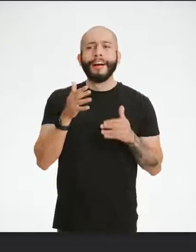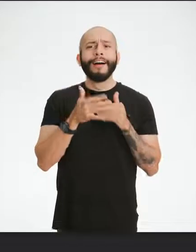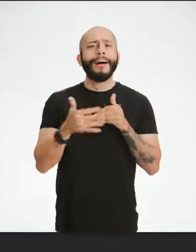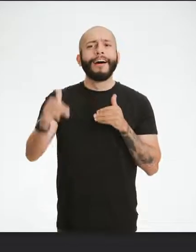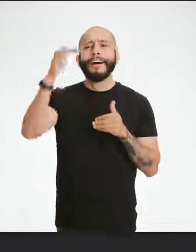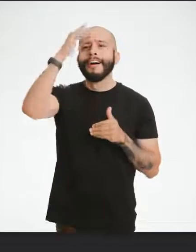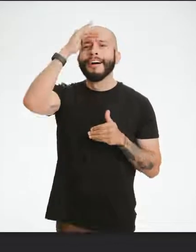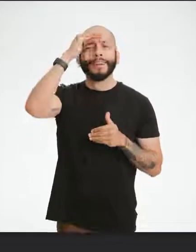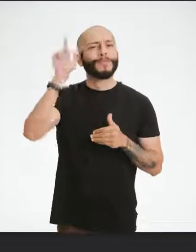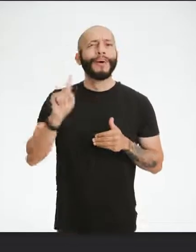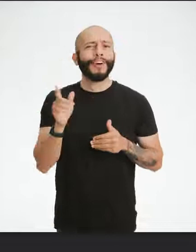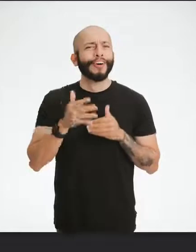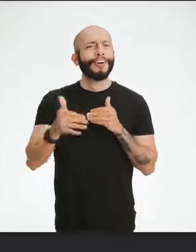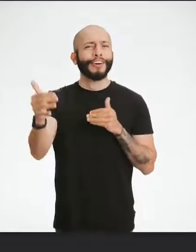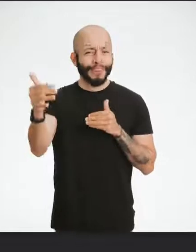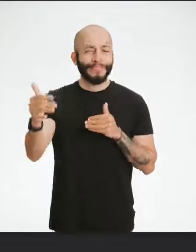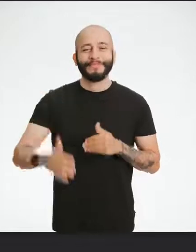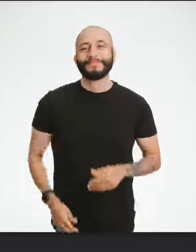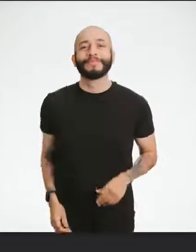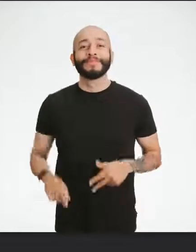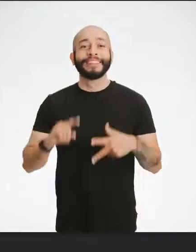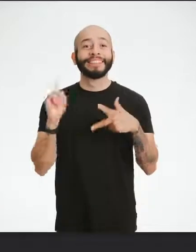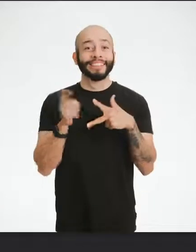we are with our platforms, and where we're headed.